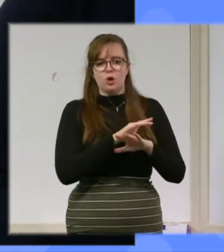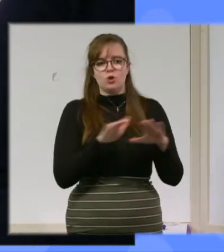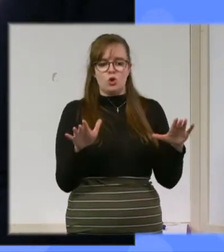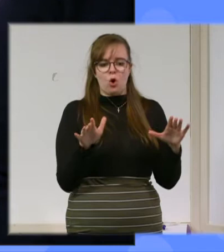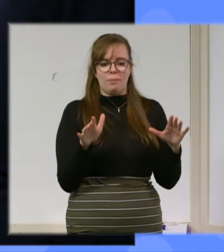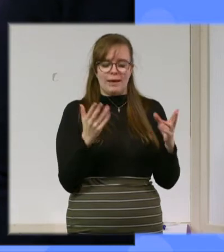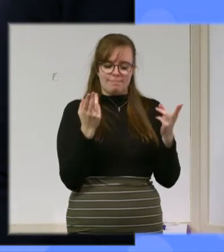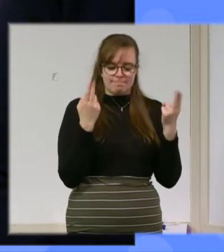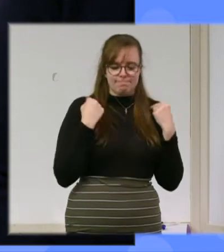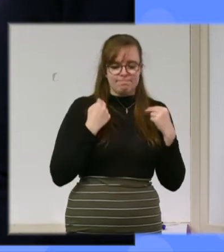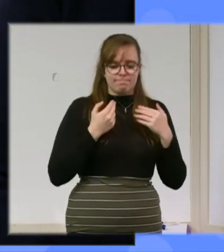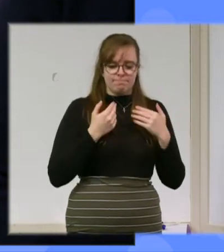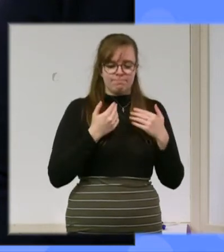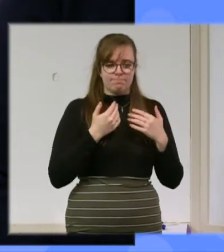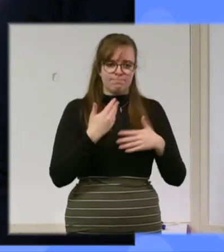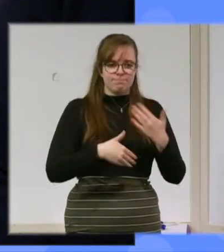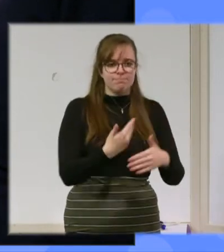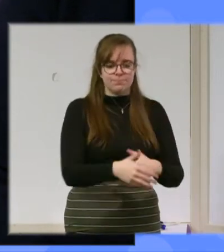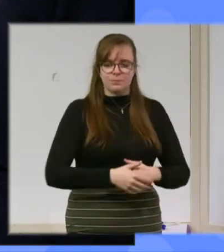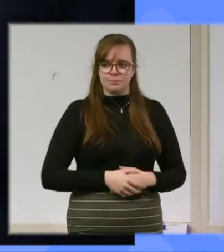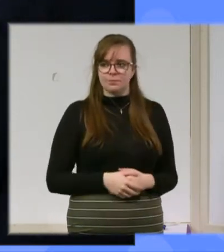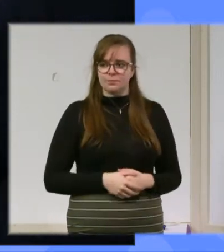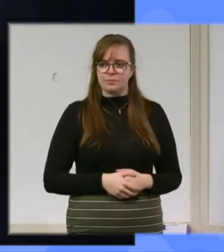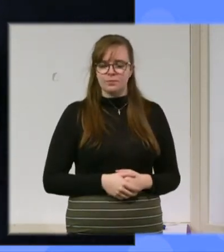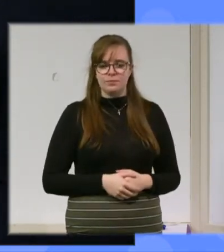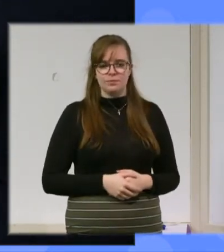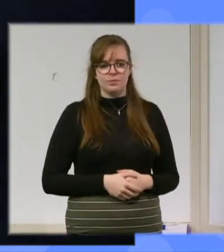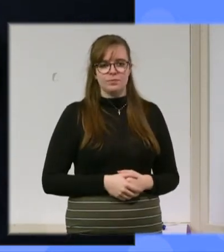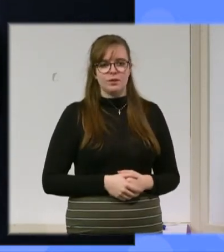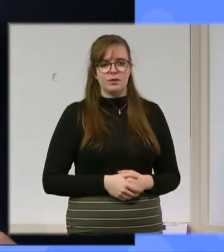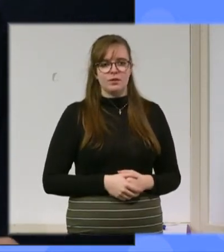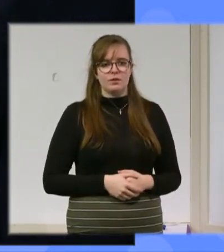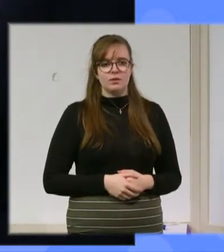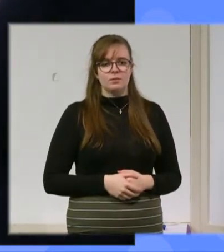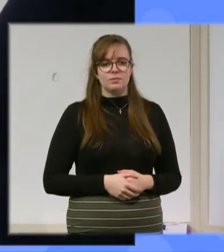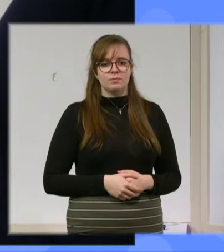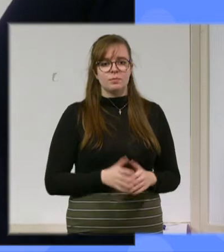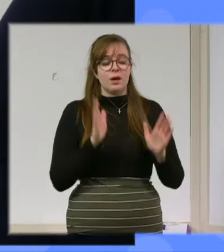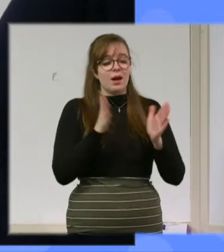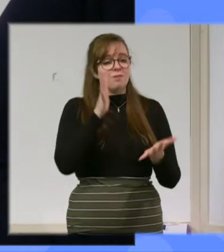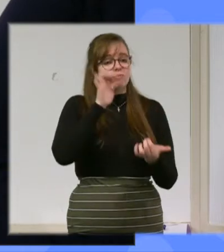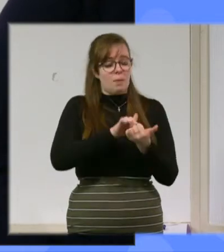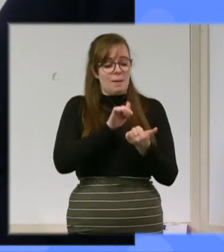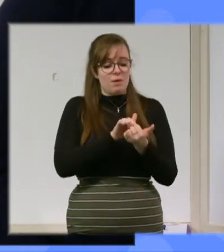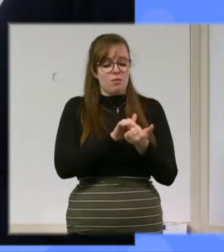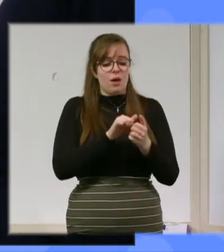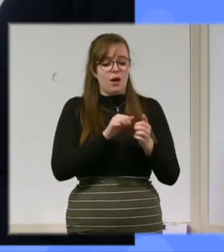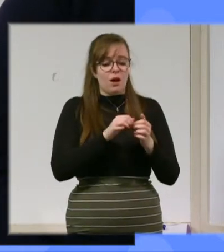about it and we have to remember that progress isn't automatic with the person